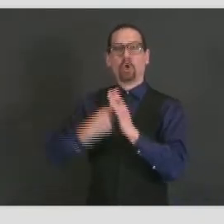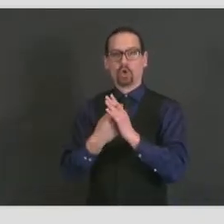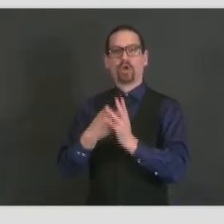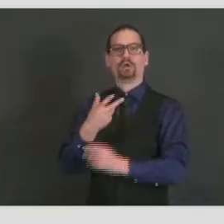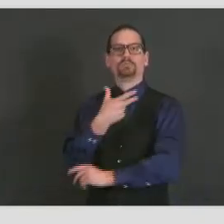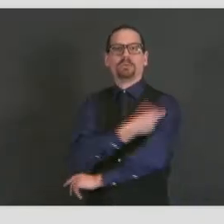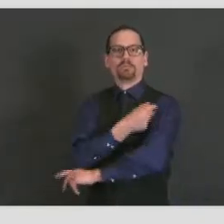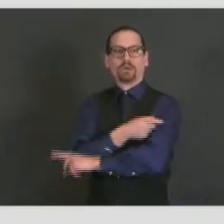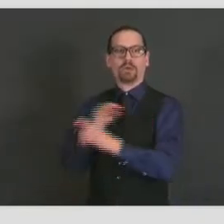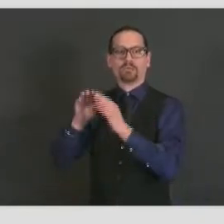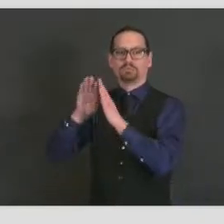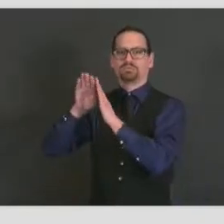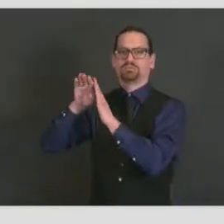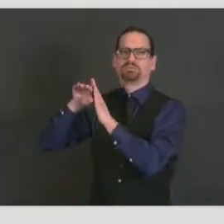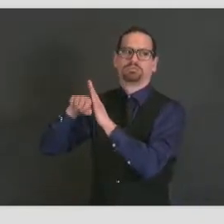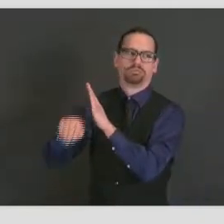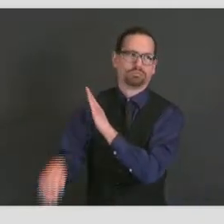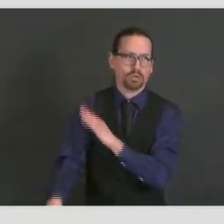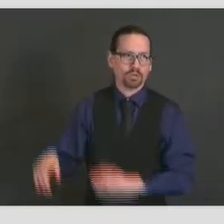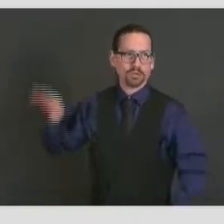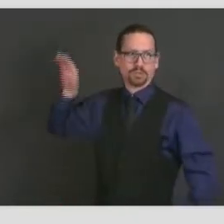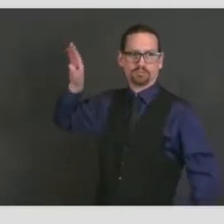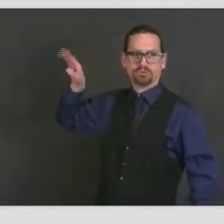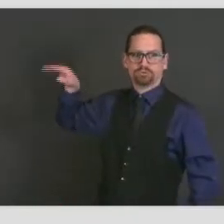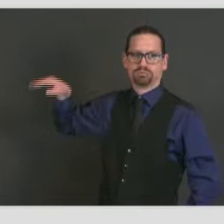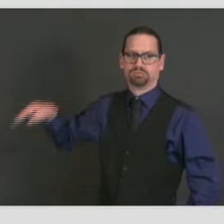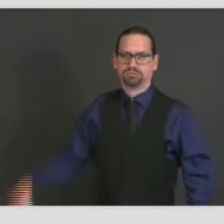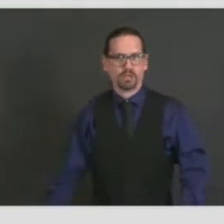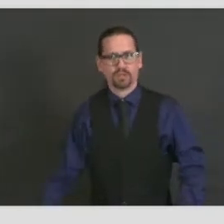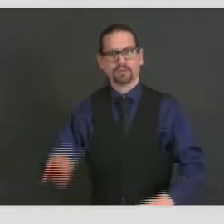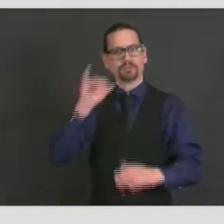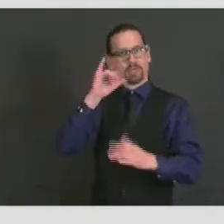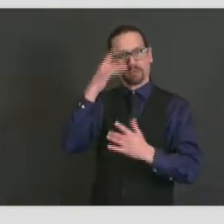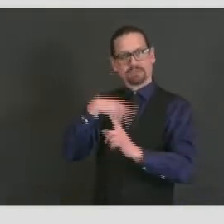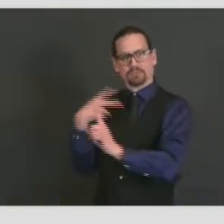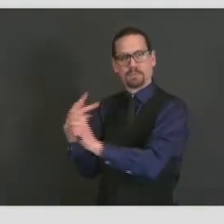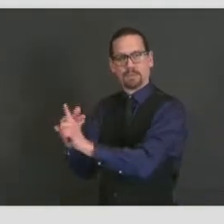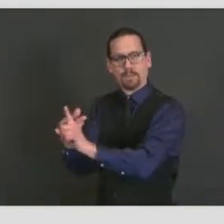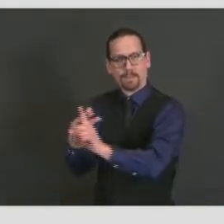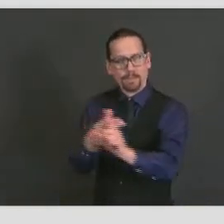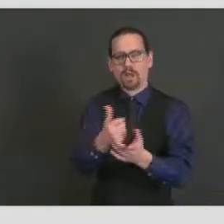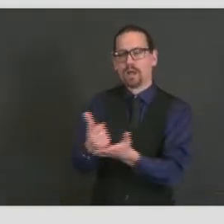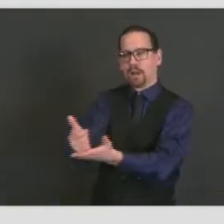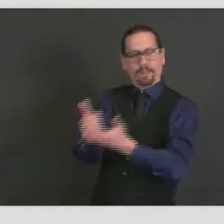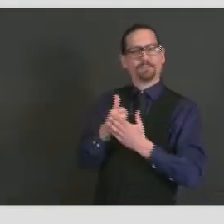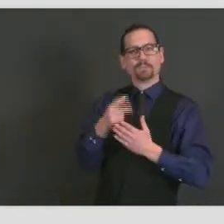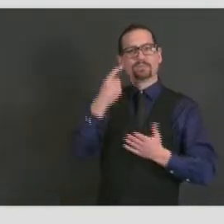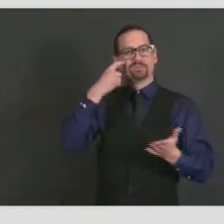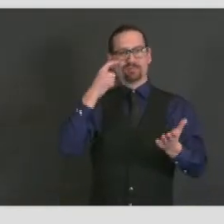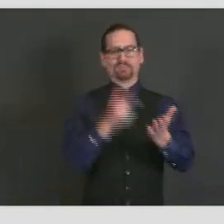WHILE OUR CASE RATE DECREASED STATEWIDE DURING THIS PERIOD. OUR CASE RATE AMONG HEALTHCARE